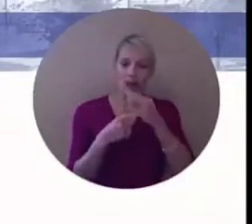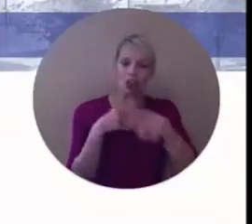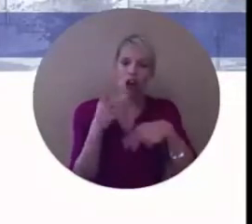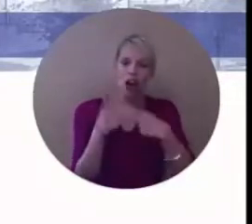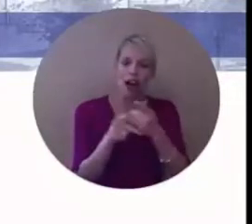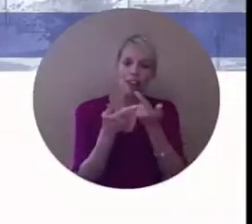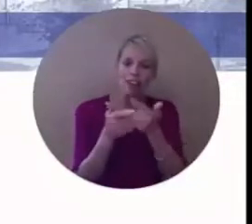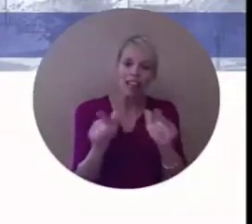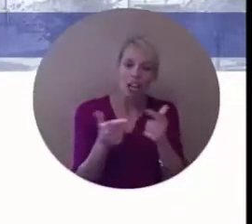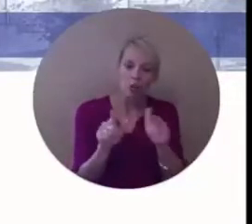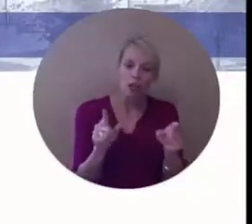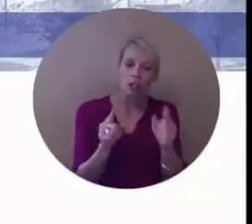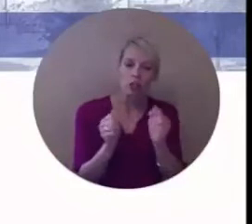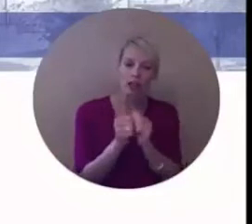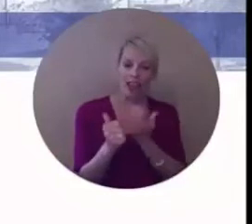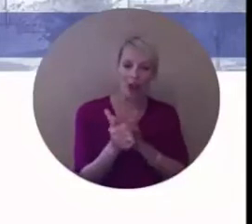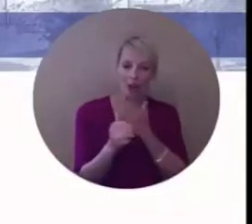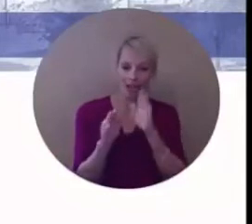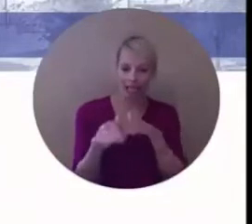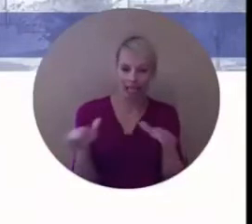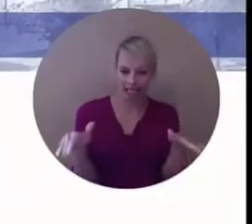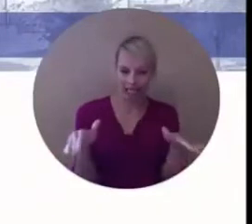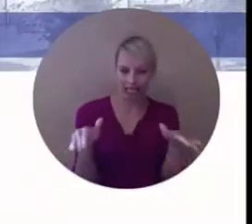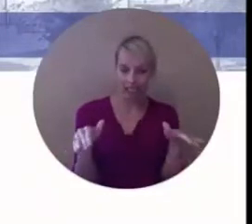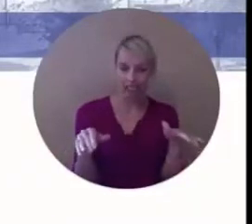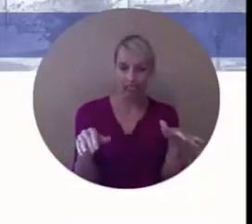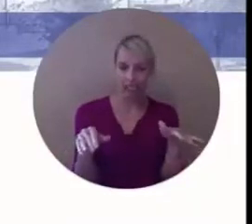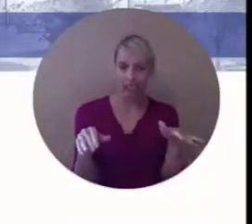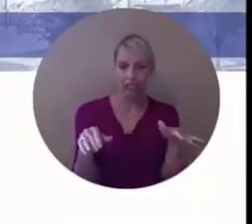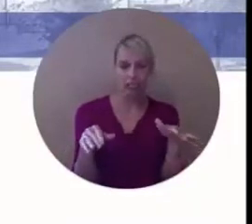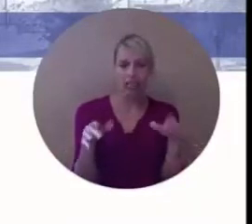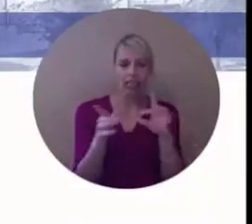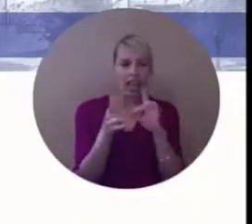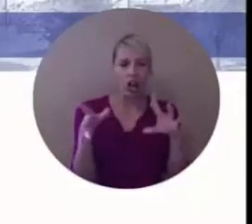That's that special kind of language that is used with our infants.